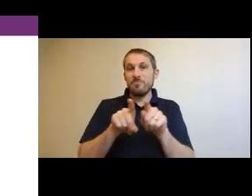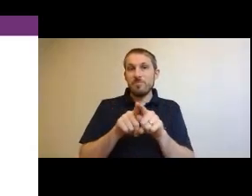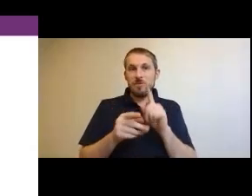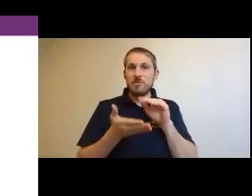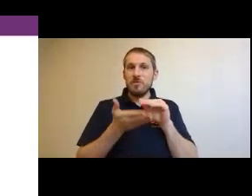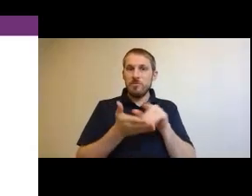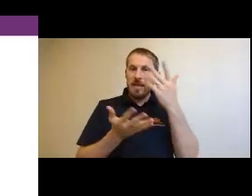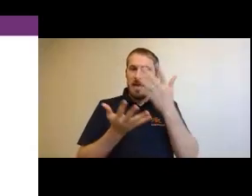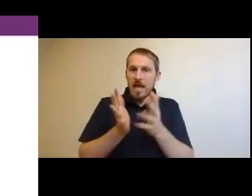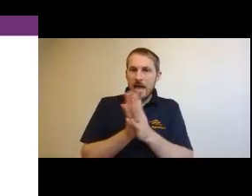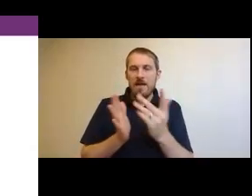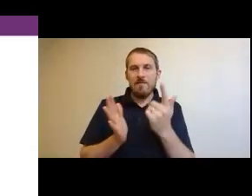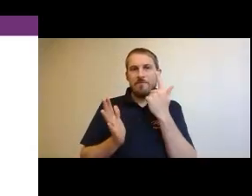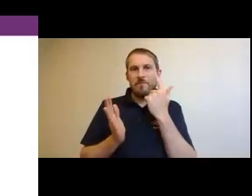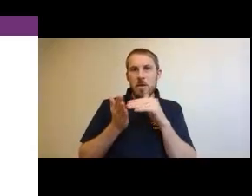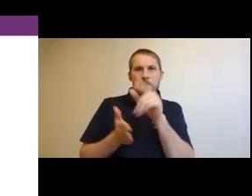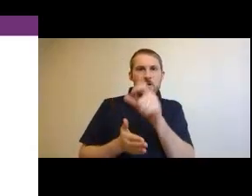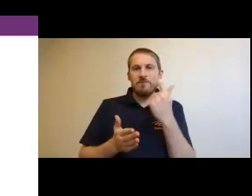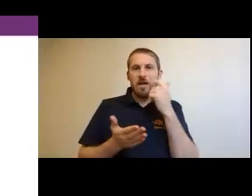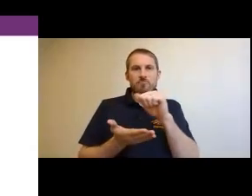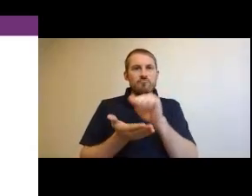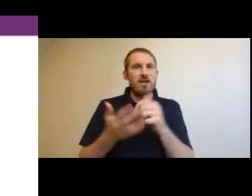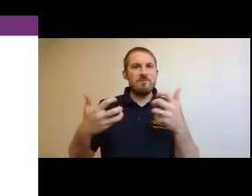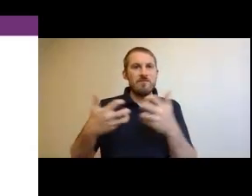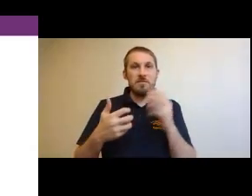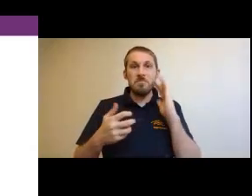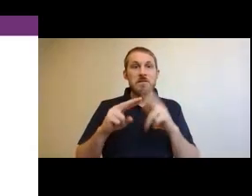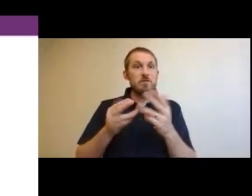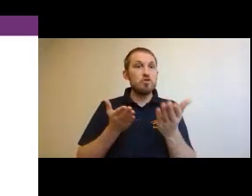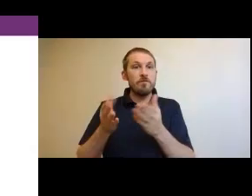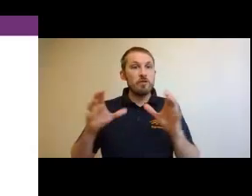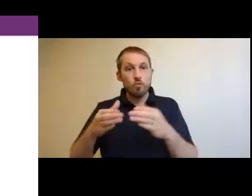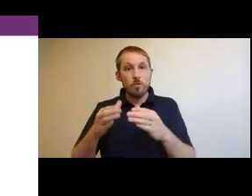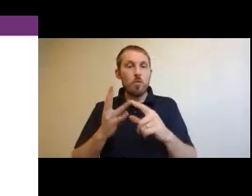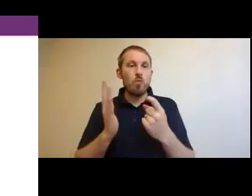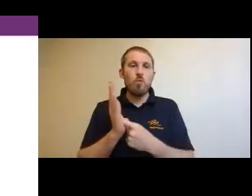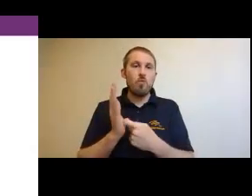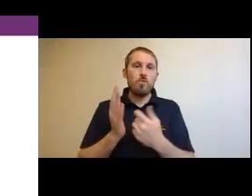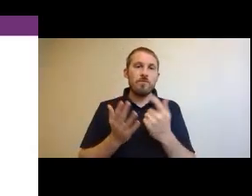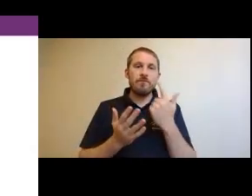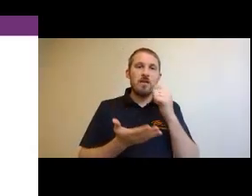fit, whether that's a service, a group, or even just the right piece of information.